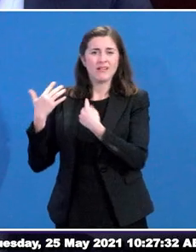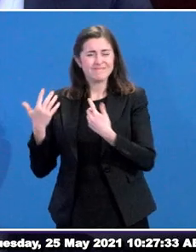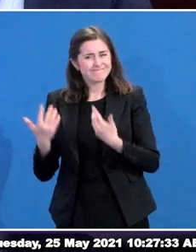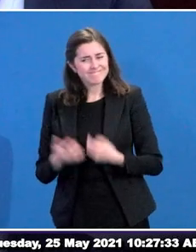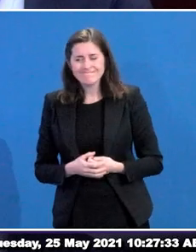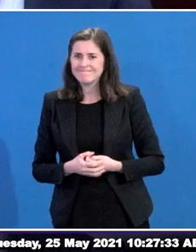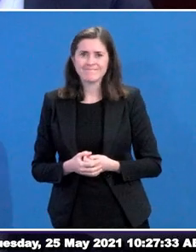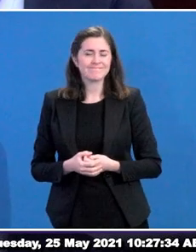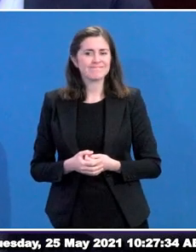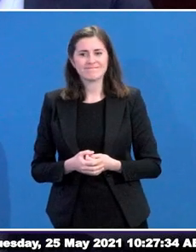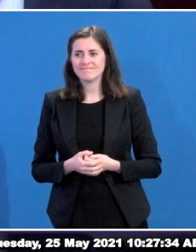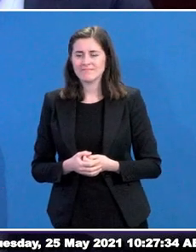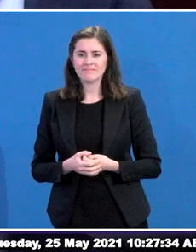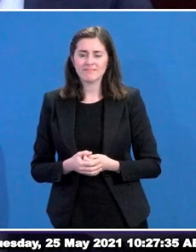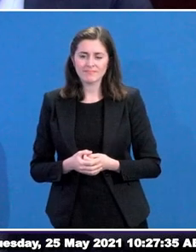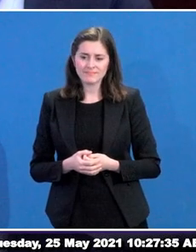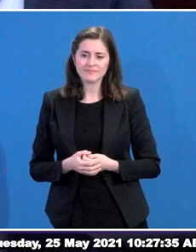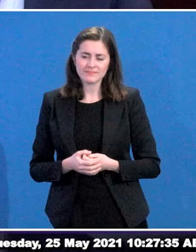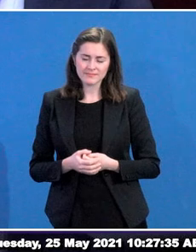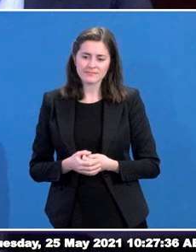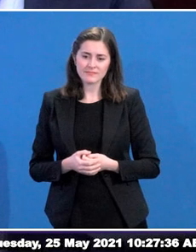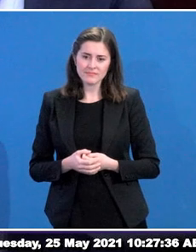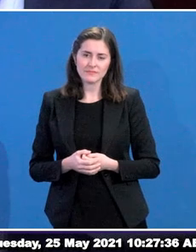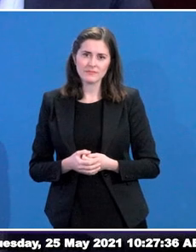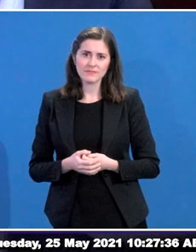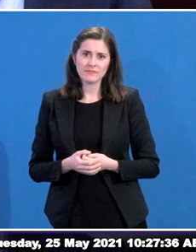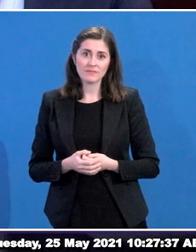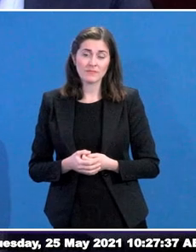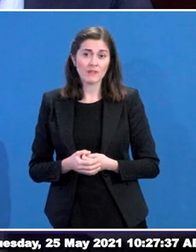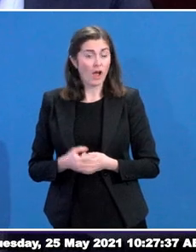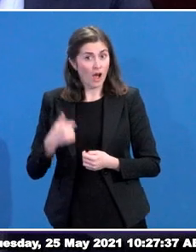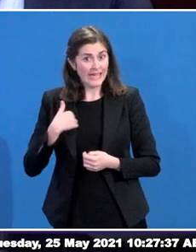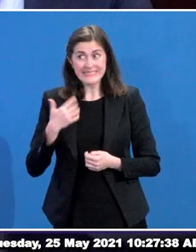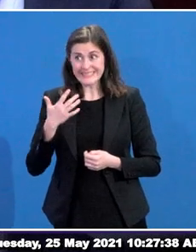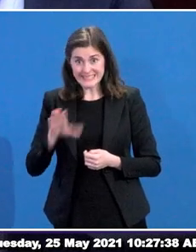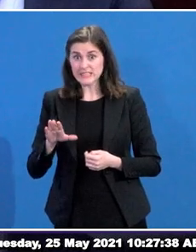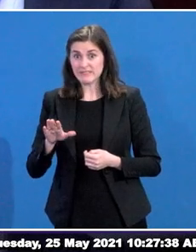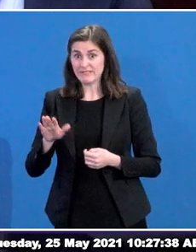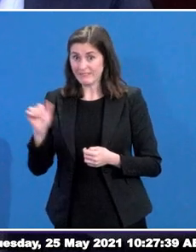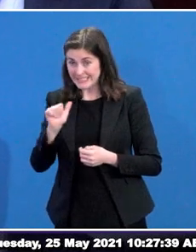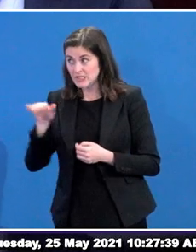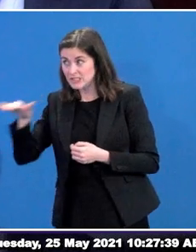And so I, and obviously, having gone externally as well in desperation,